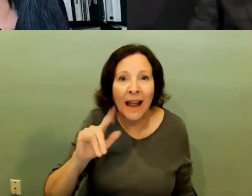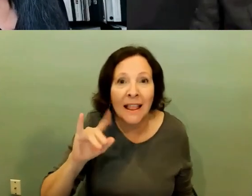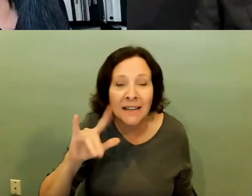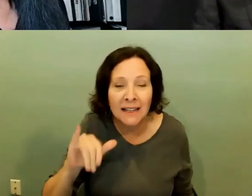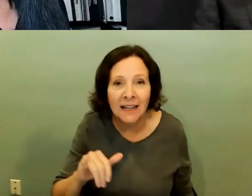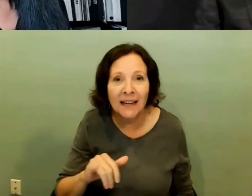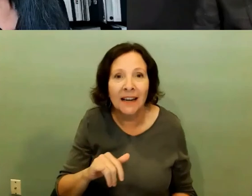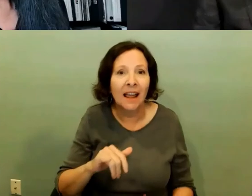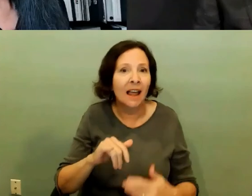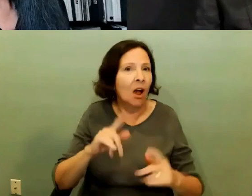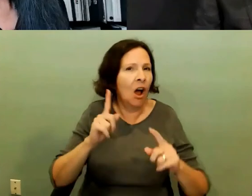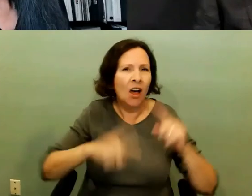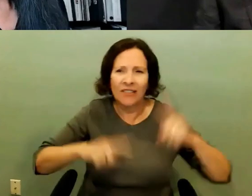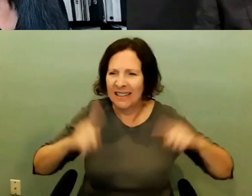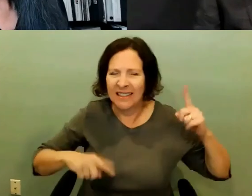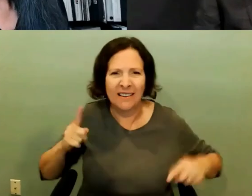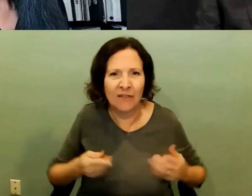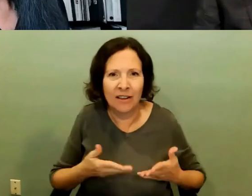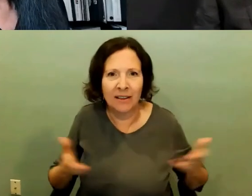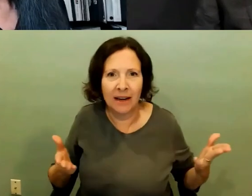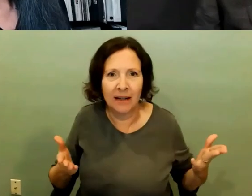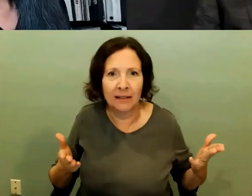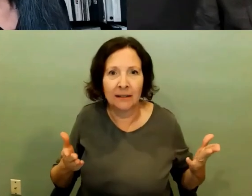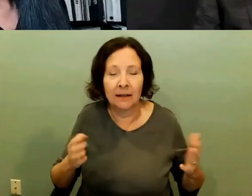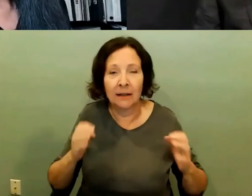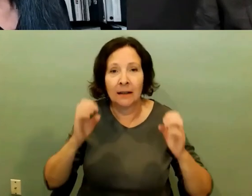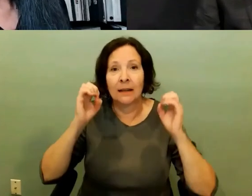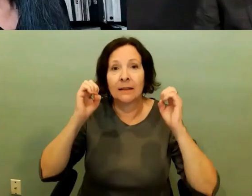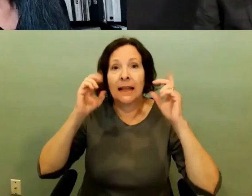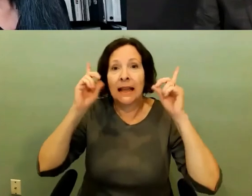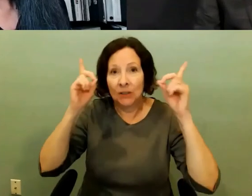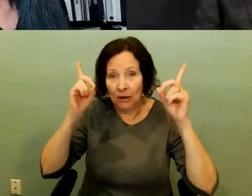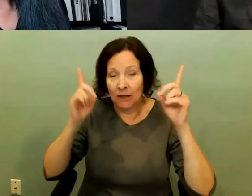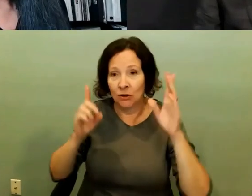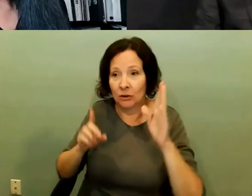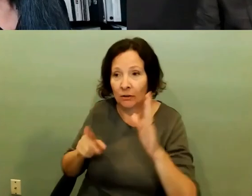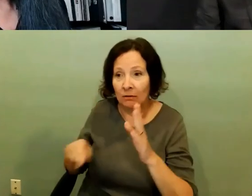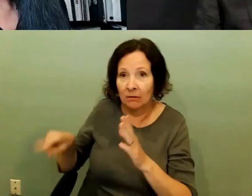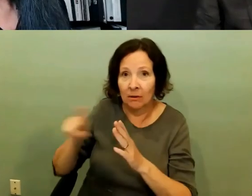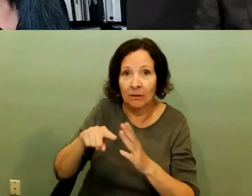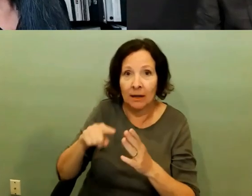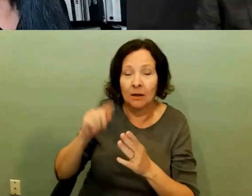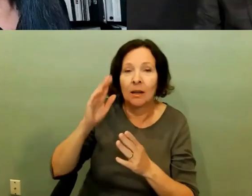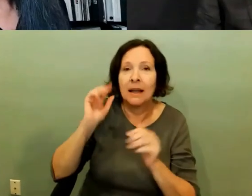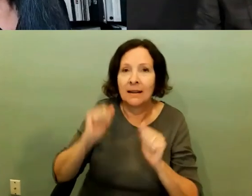I think that the education research would benefit from that sort of disciplinary innovation -- --